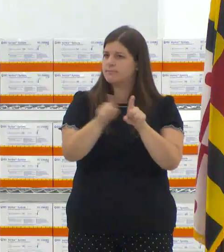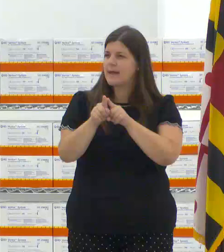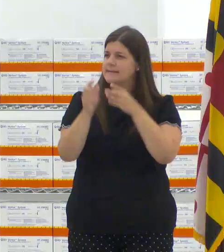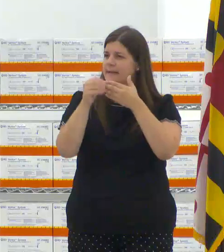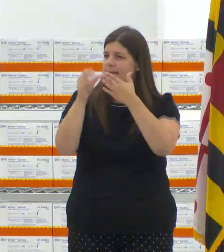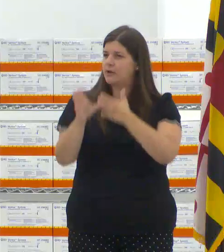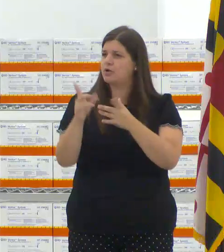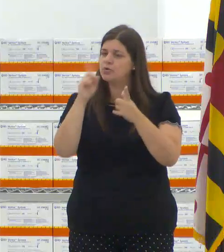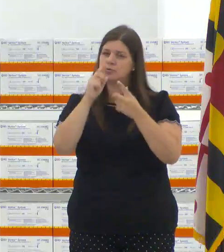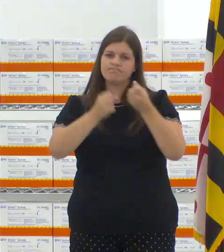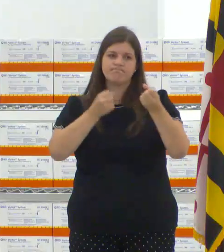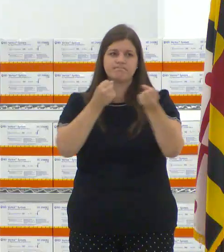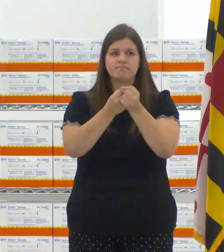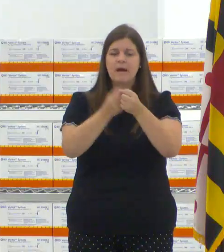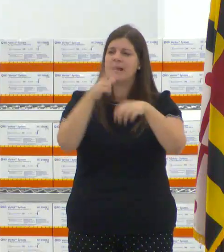former USAID straighter, Dr.